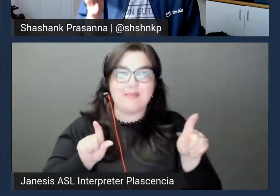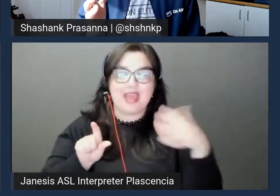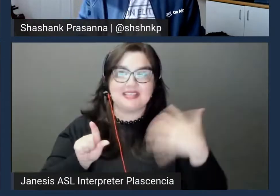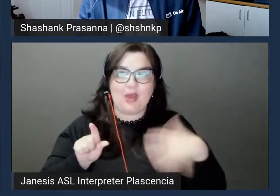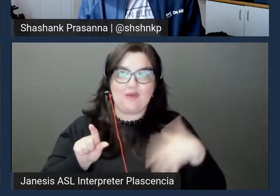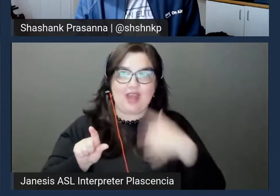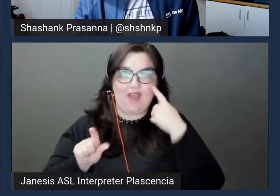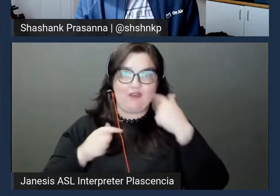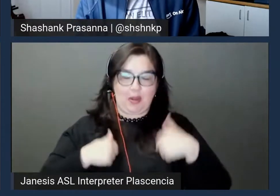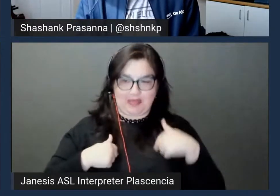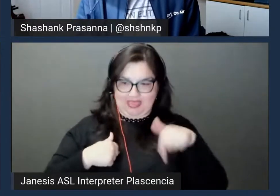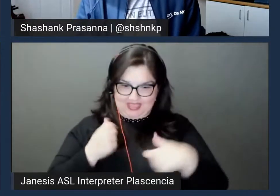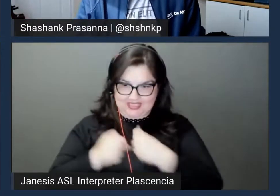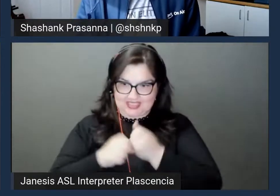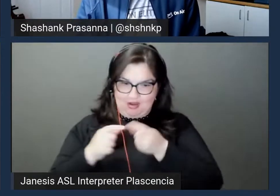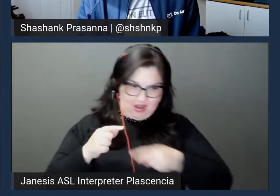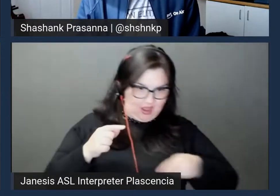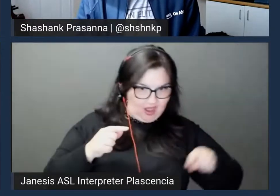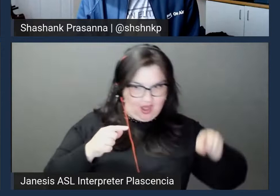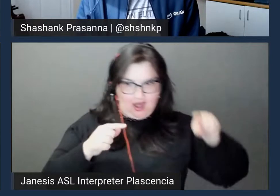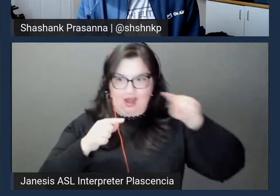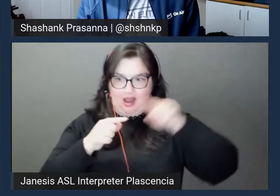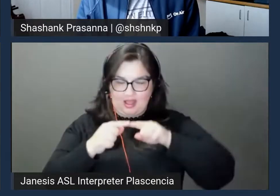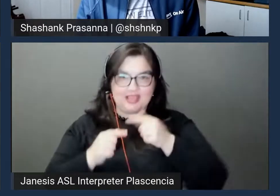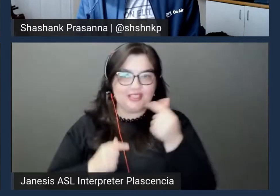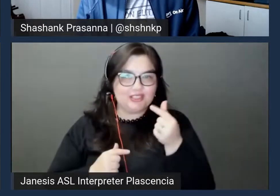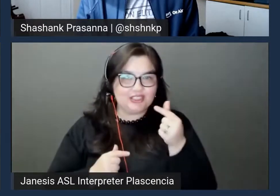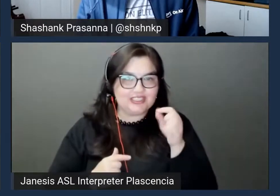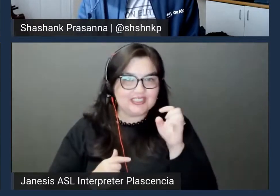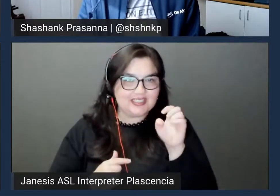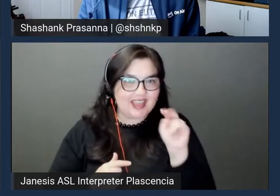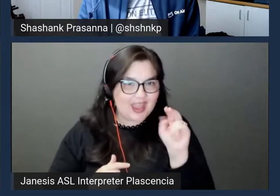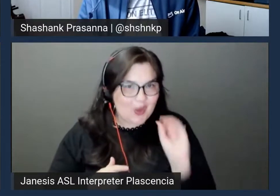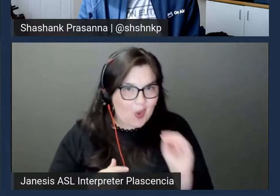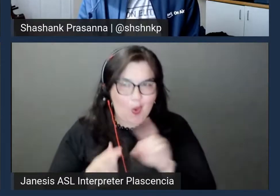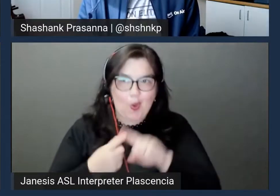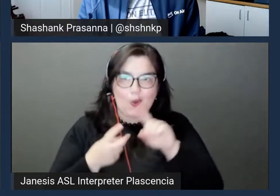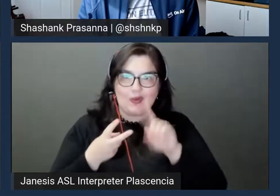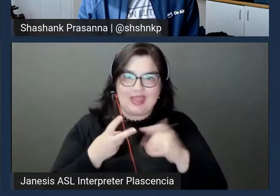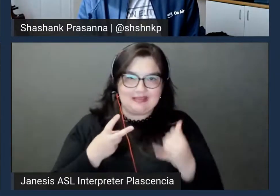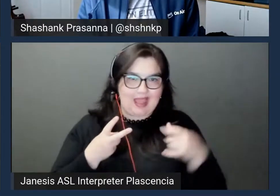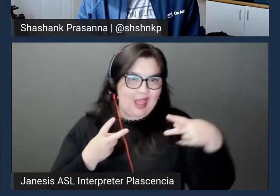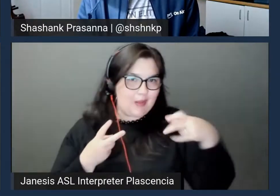We are announcing here now, and yeah, this is exciting. I want to see more.